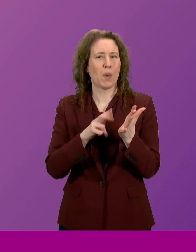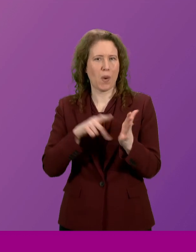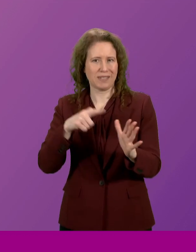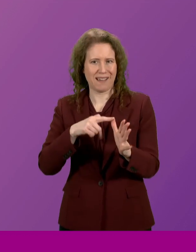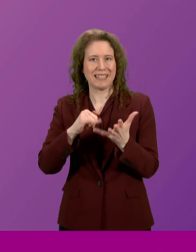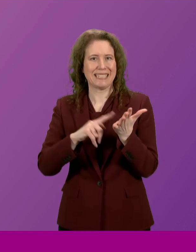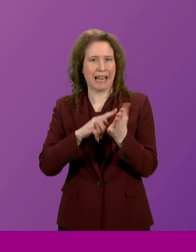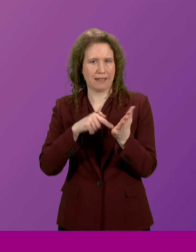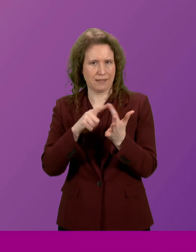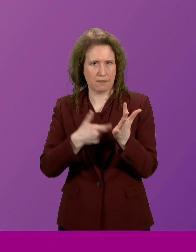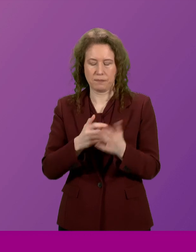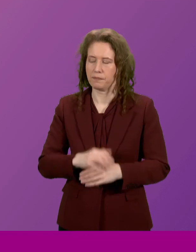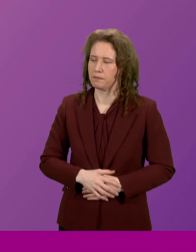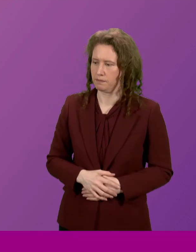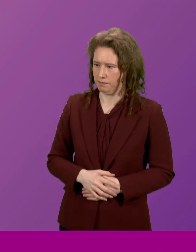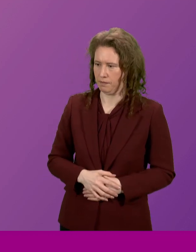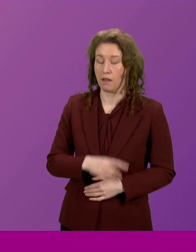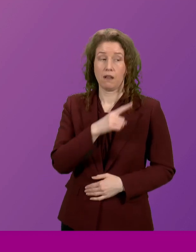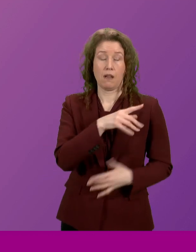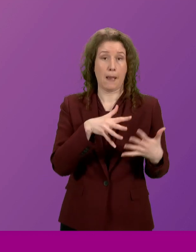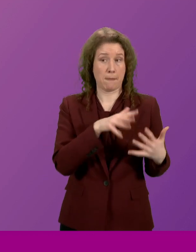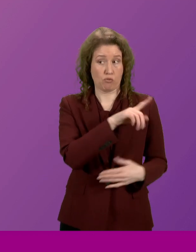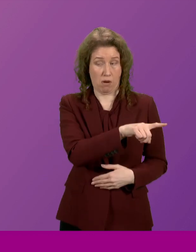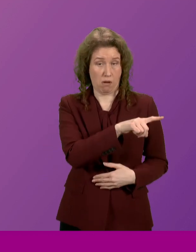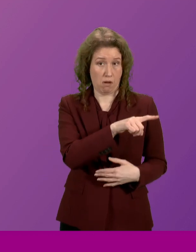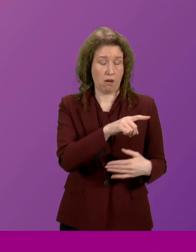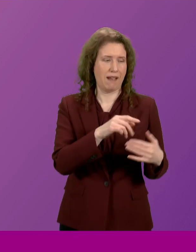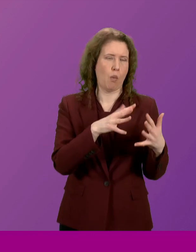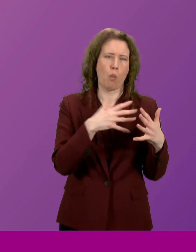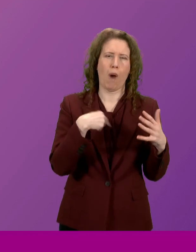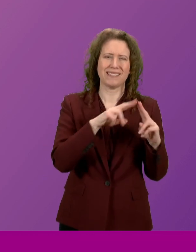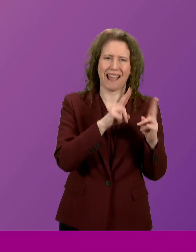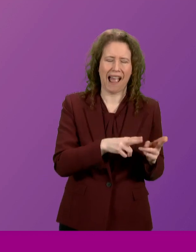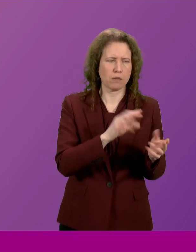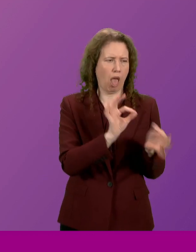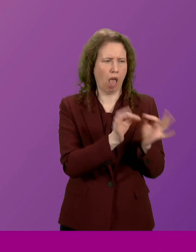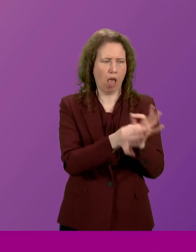The White House manufactures mistruths, tech billionaires profit from them and bad-faith